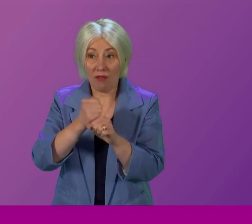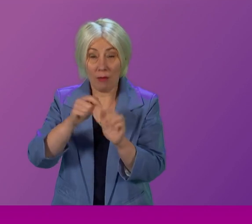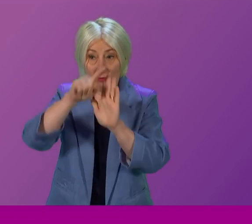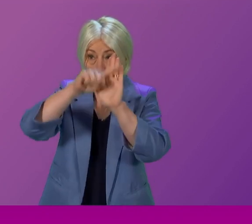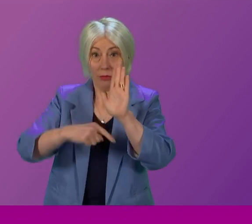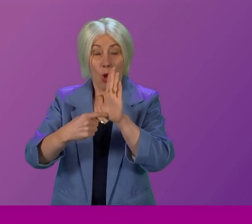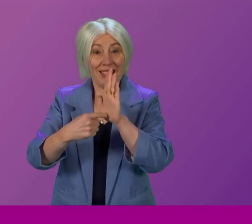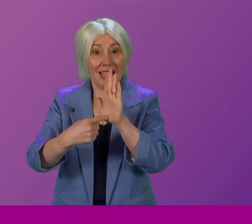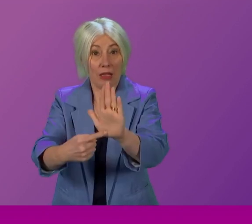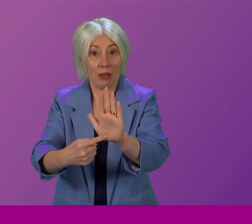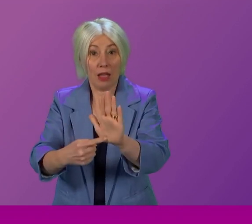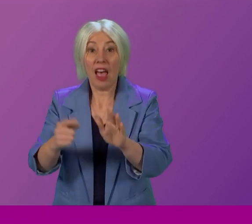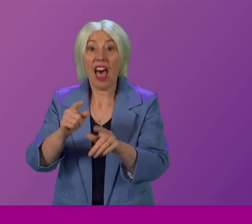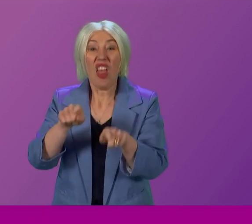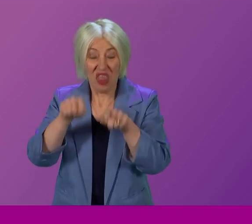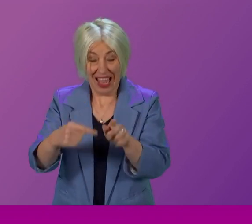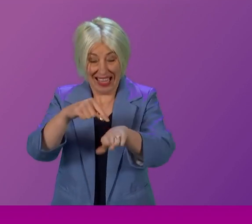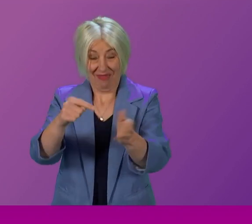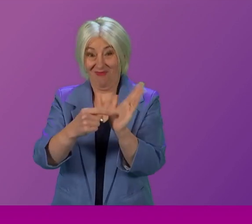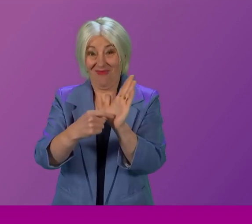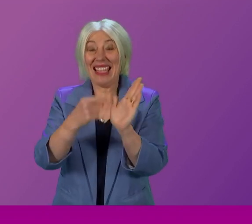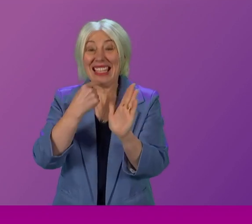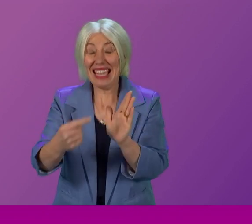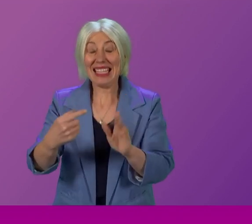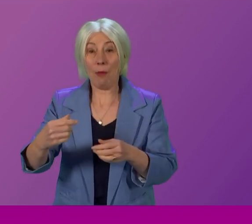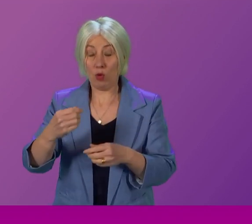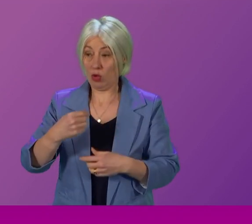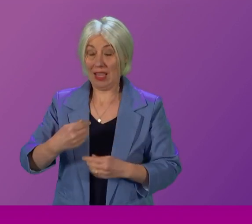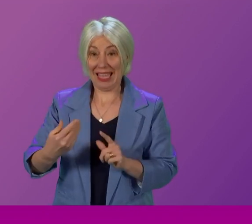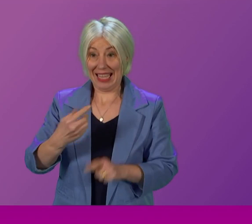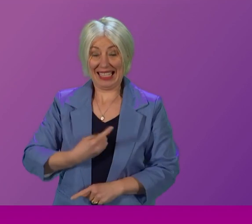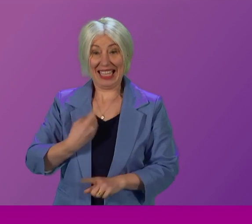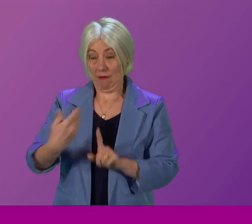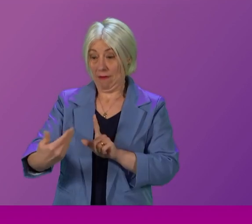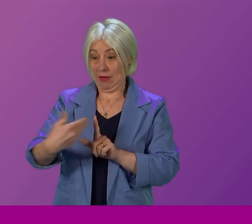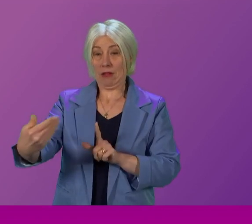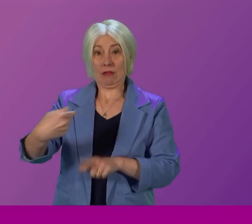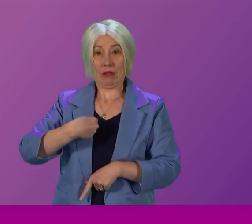based on self-identification. Of course, the law that was passed by this Parliament is not